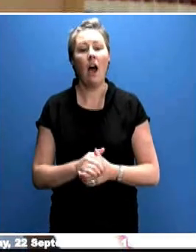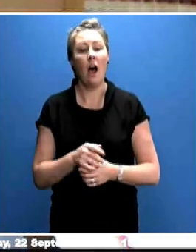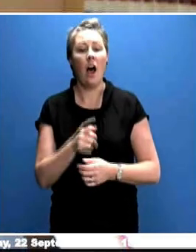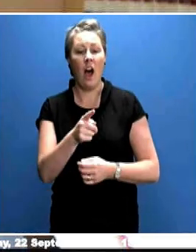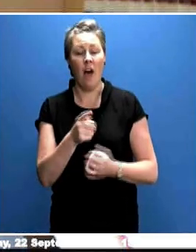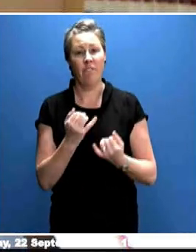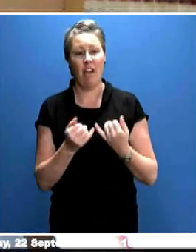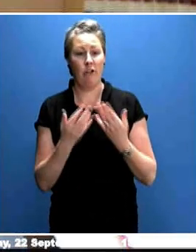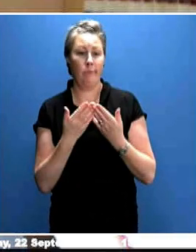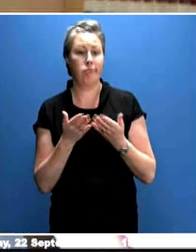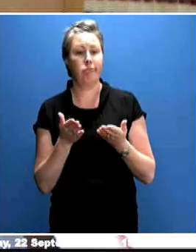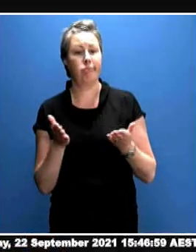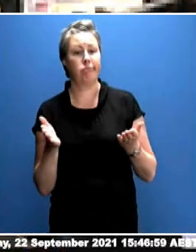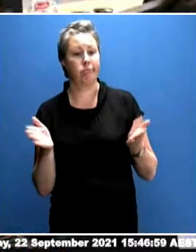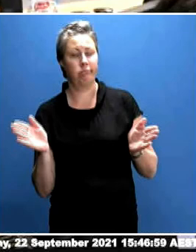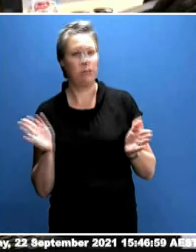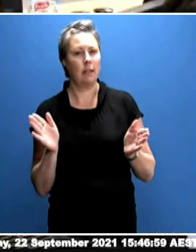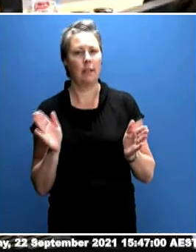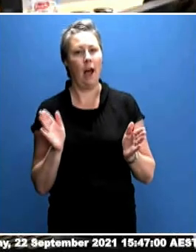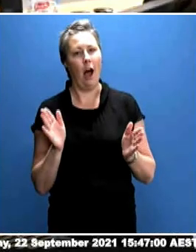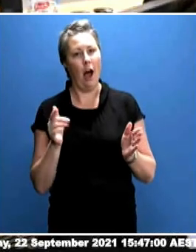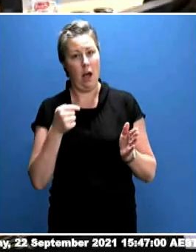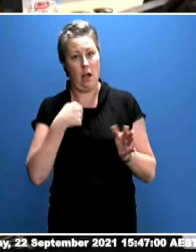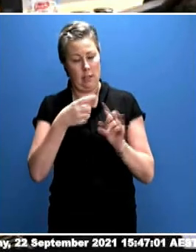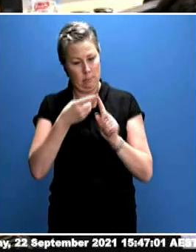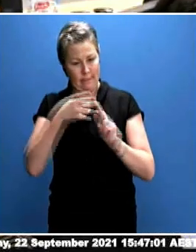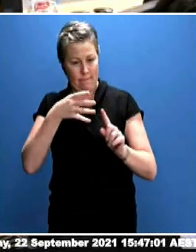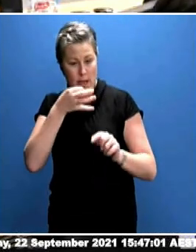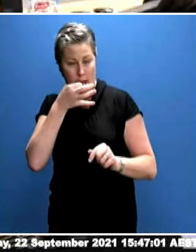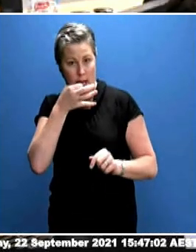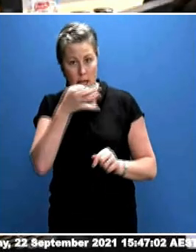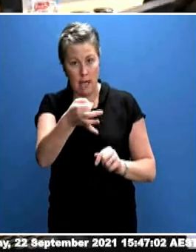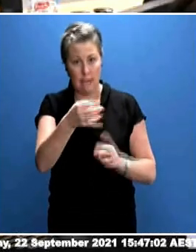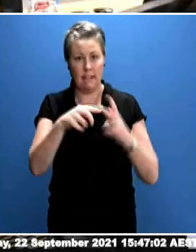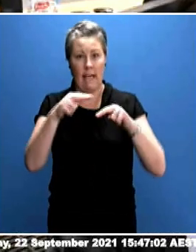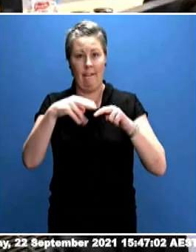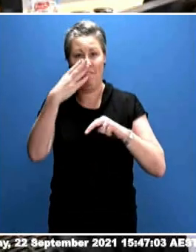What I'm asking is if someone is from the remote north or the remote south,